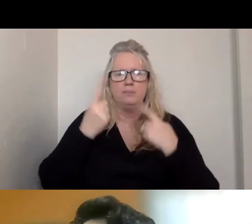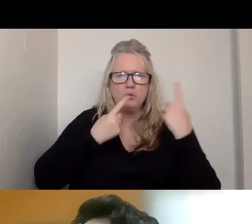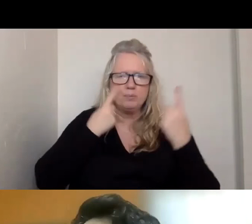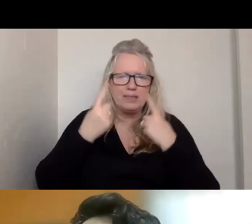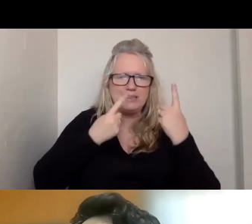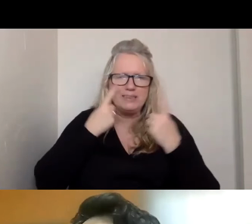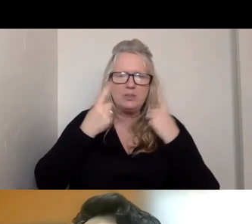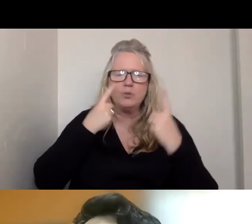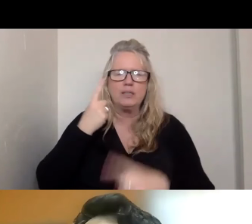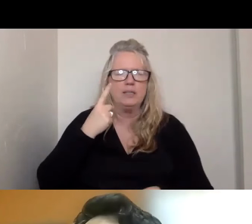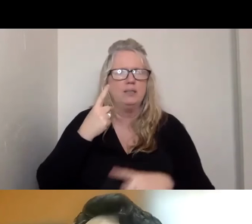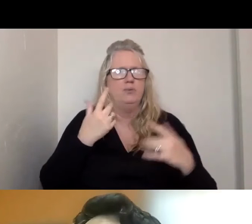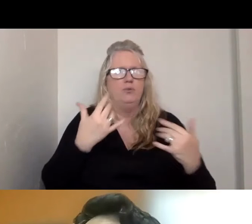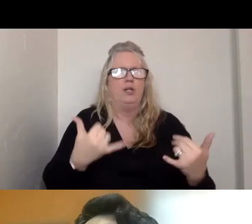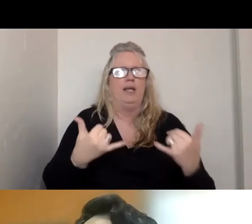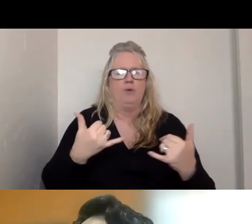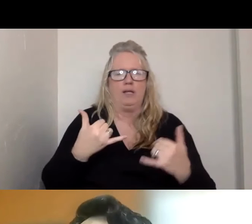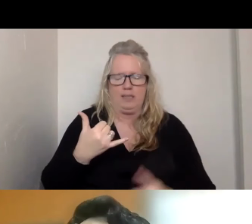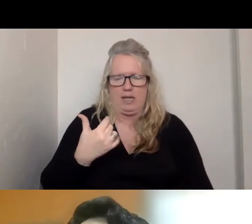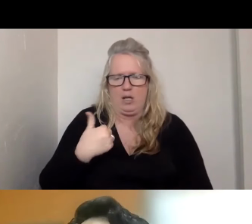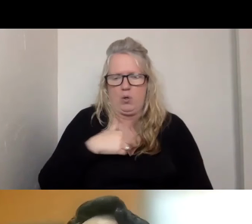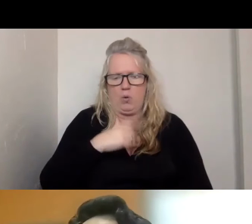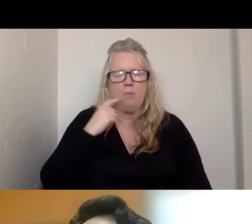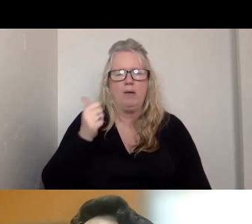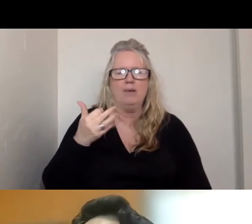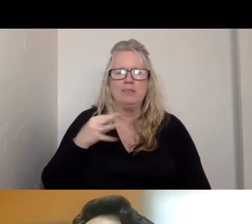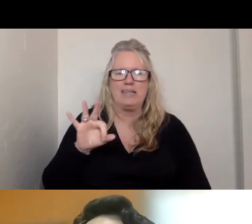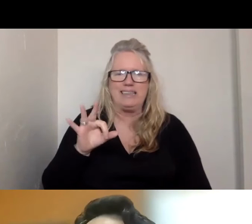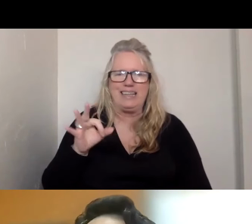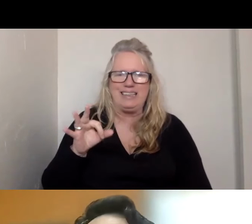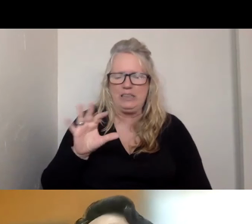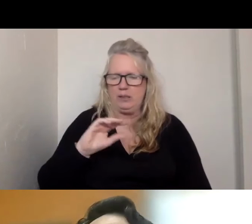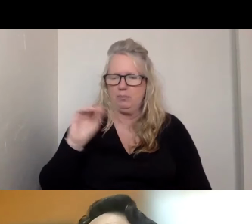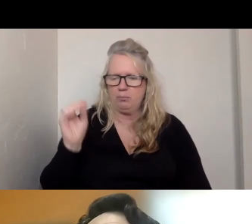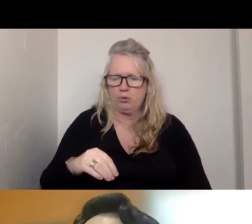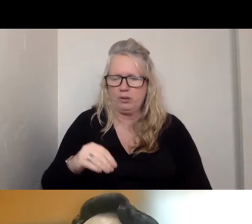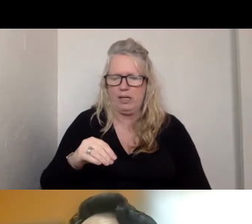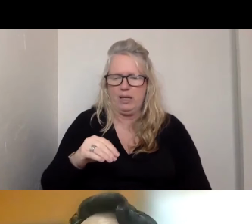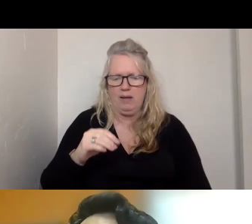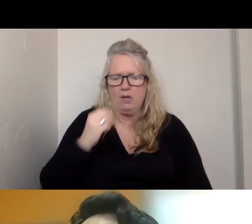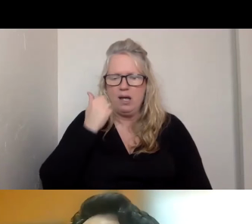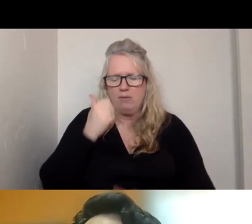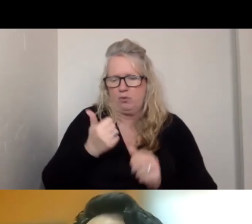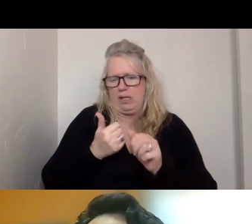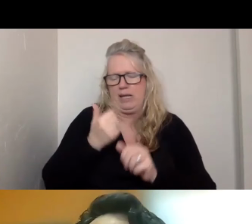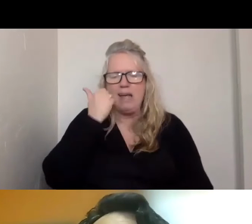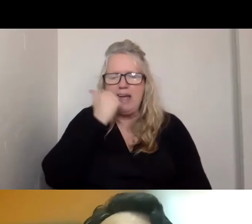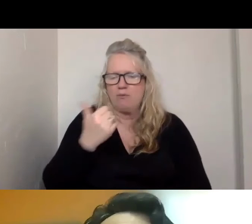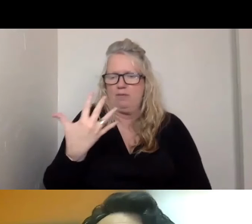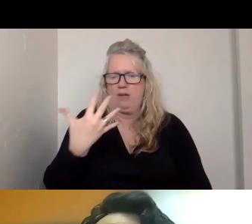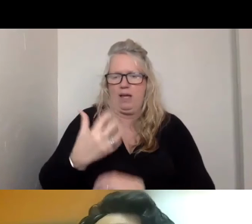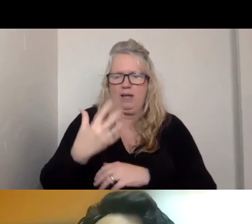RIGHT NOW IT IS ONE IN EVERY FIVE PEOPLE IN THE U.S. IS HISPANIC